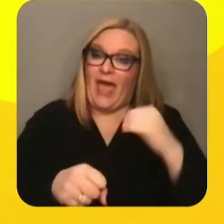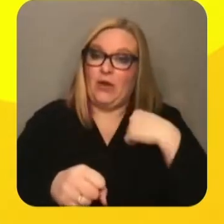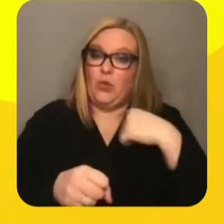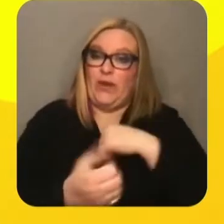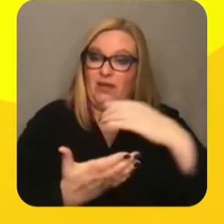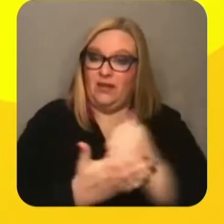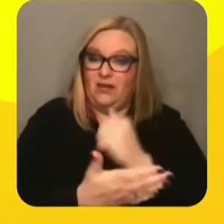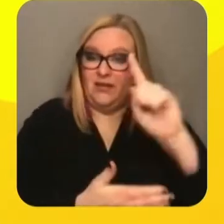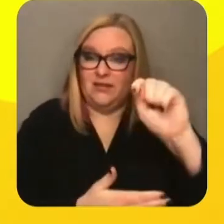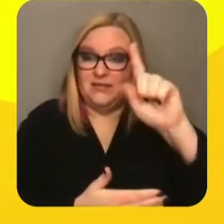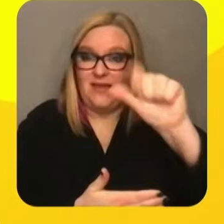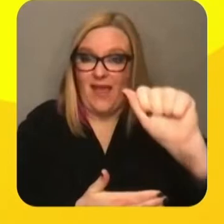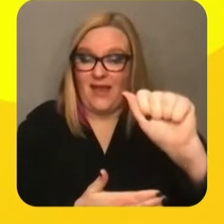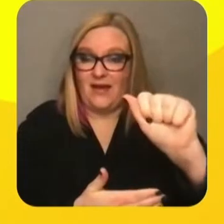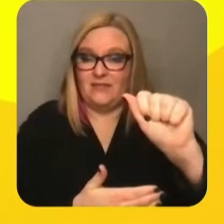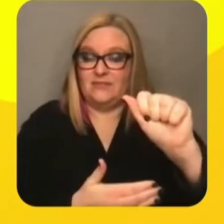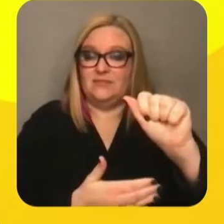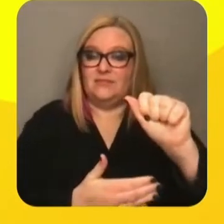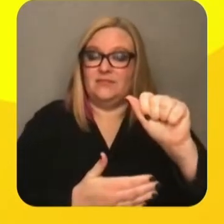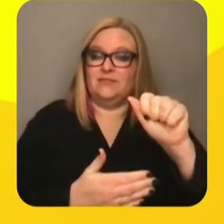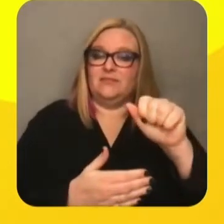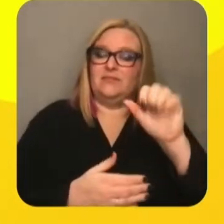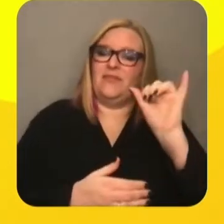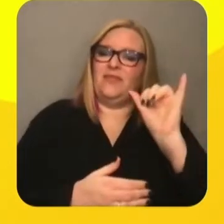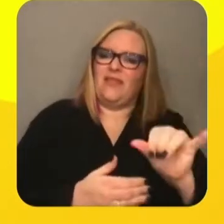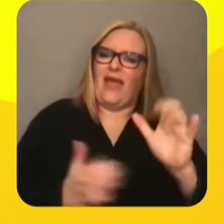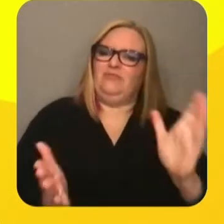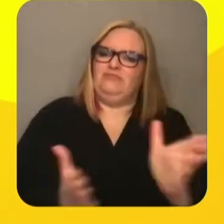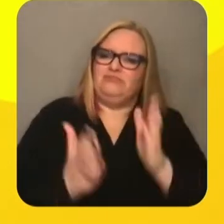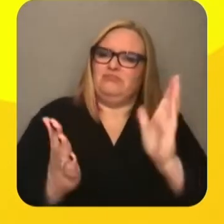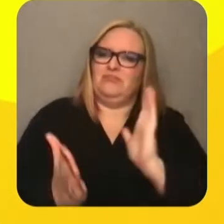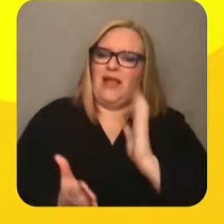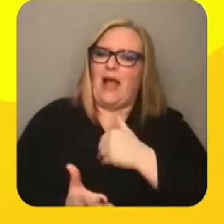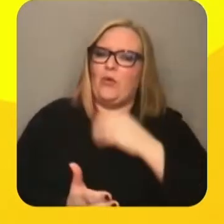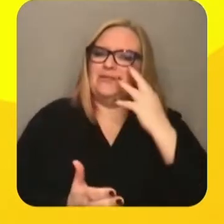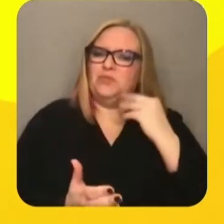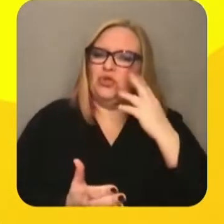done in this space and drive equitable experiences. I love that.